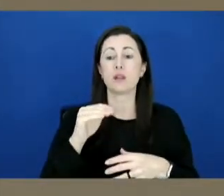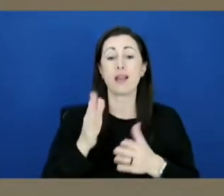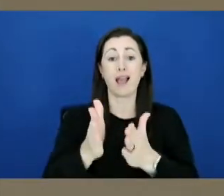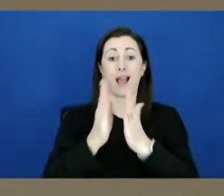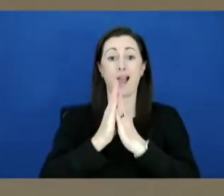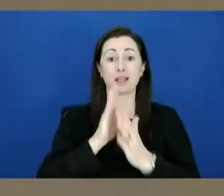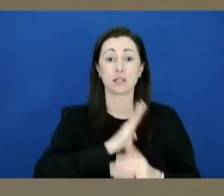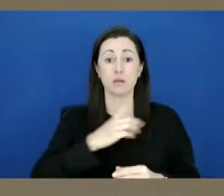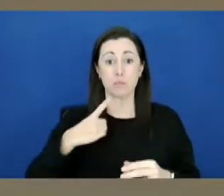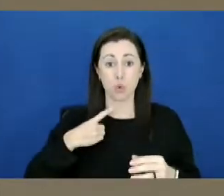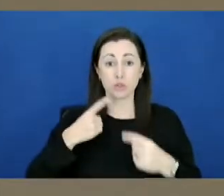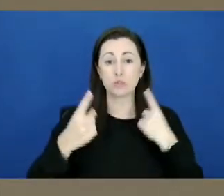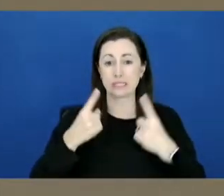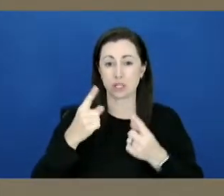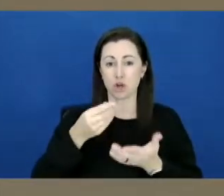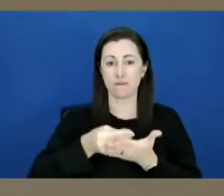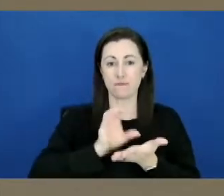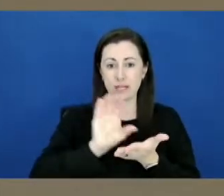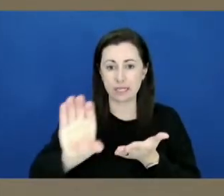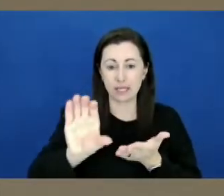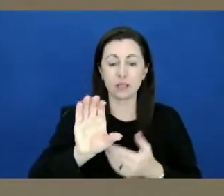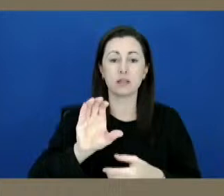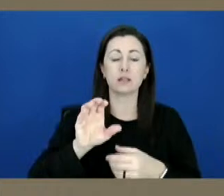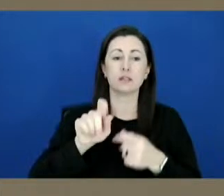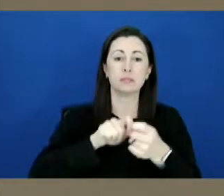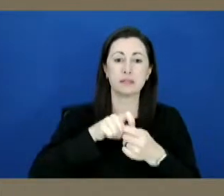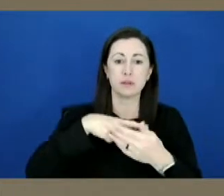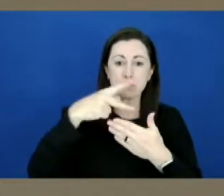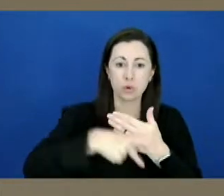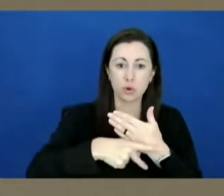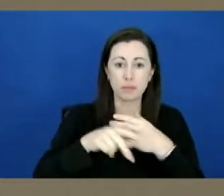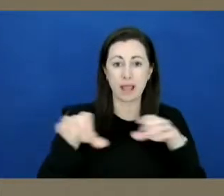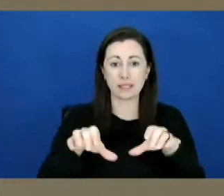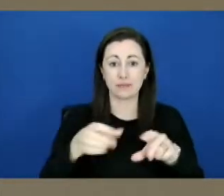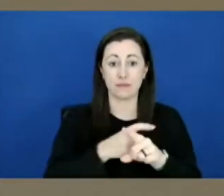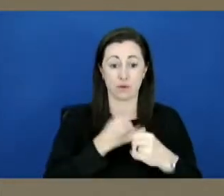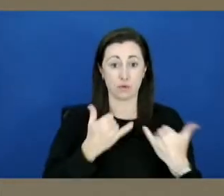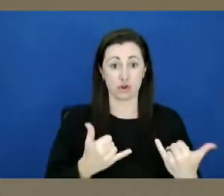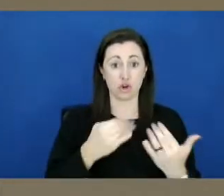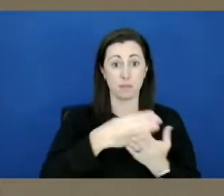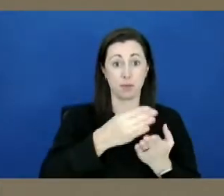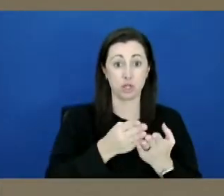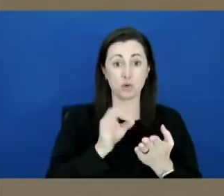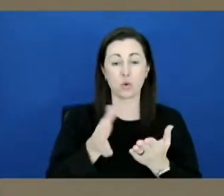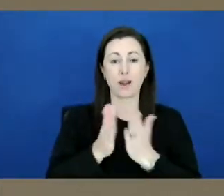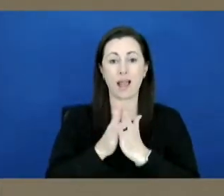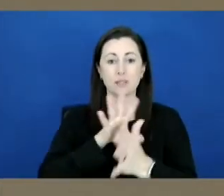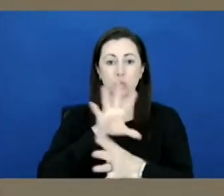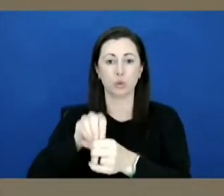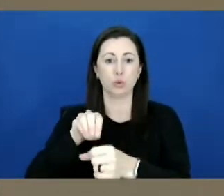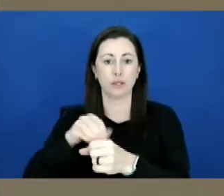BOARD; C, A REQUEST THAT THE BOARD CONSIDERS FUNDING A